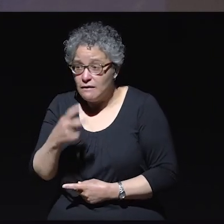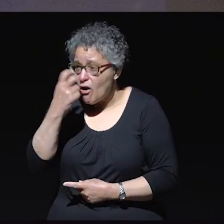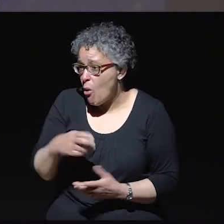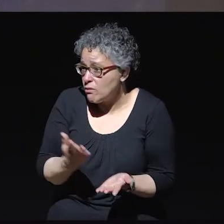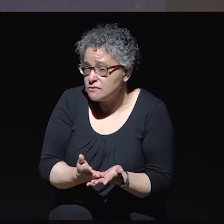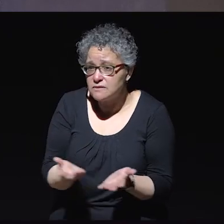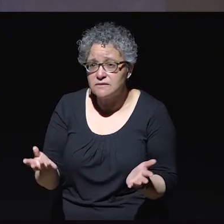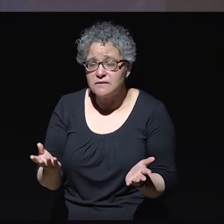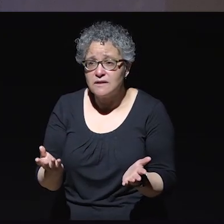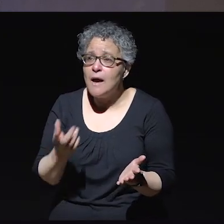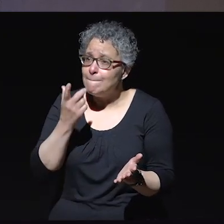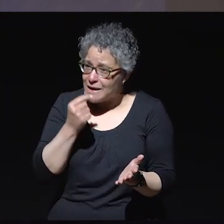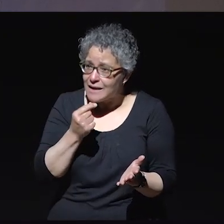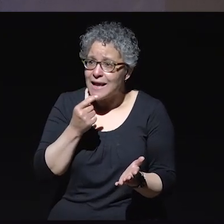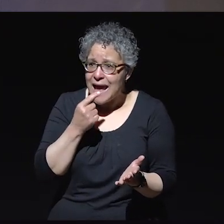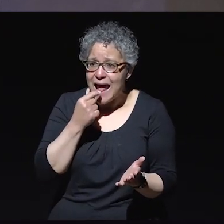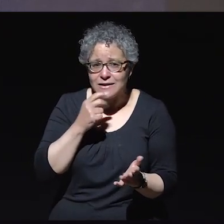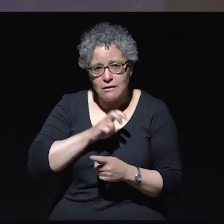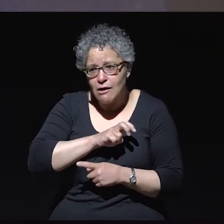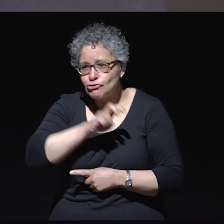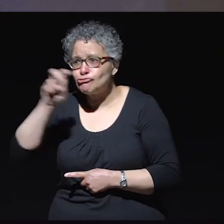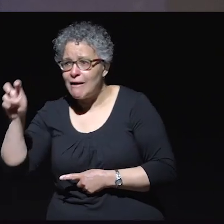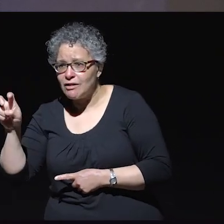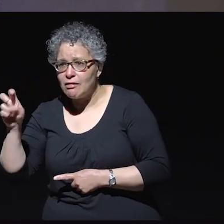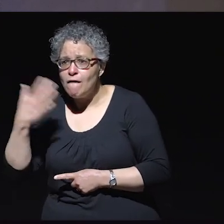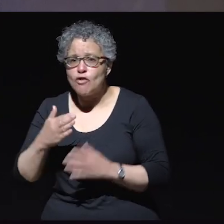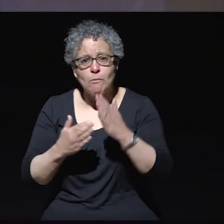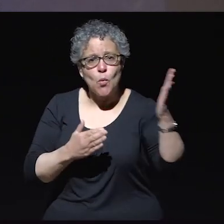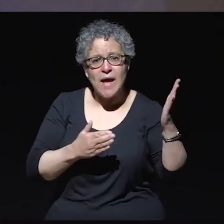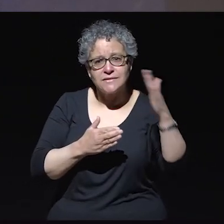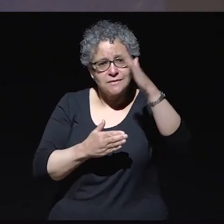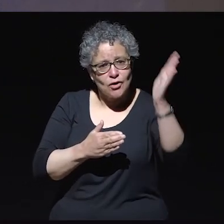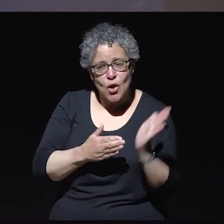could actually travel that long distance from West Coast to London just this once